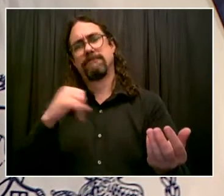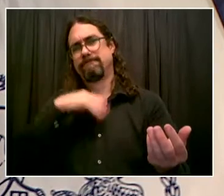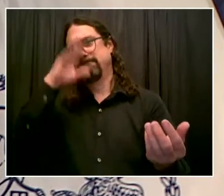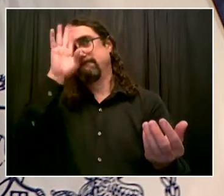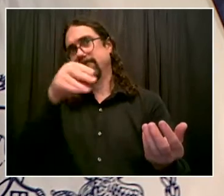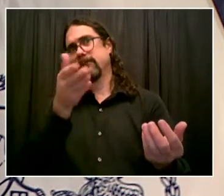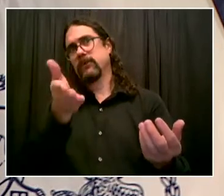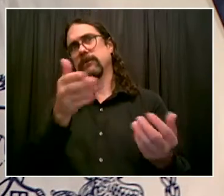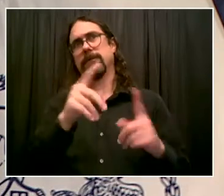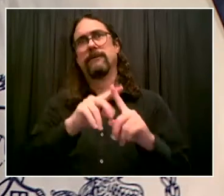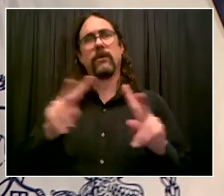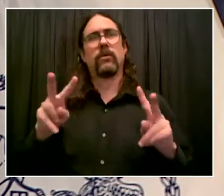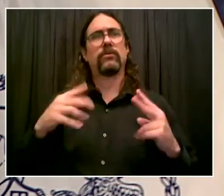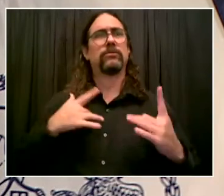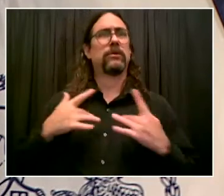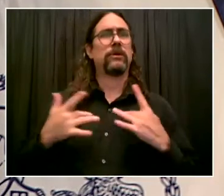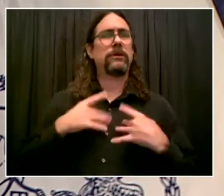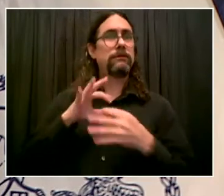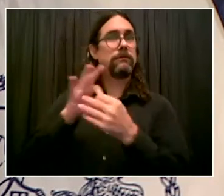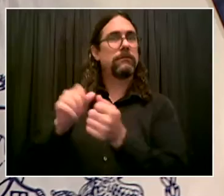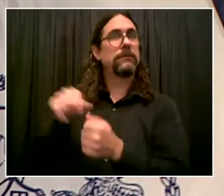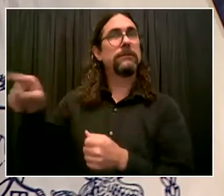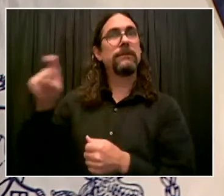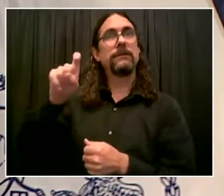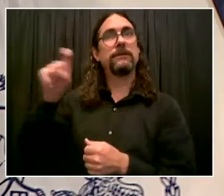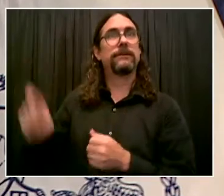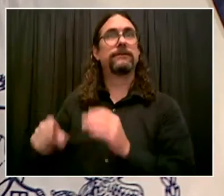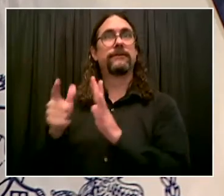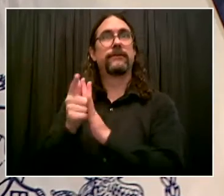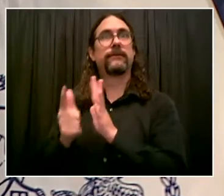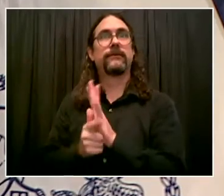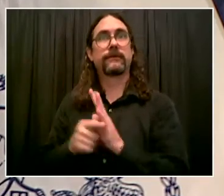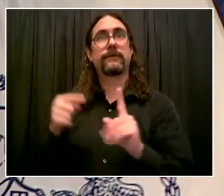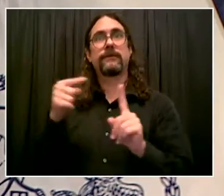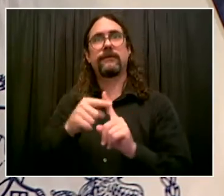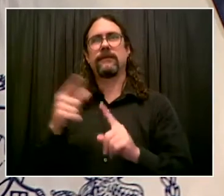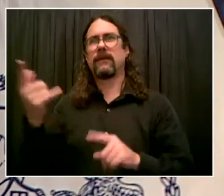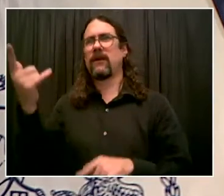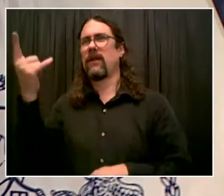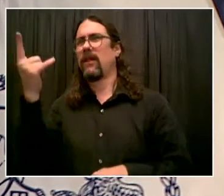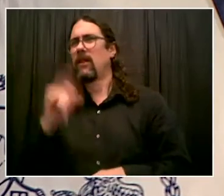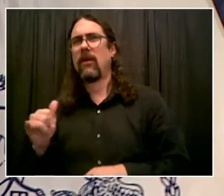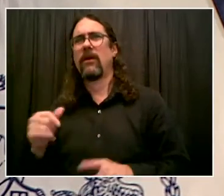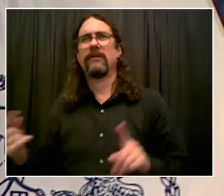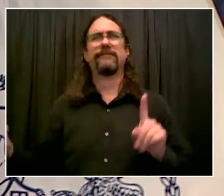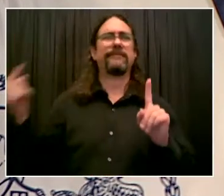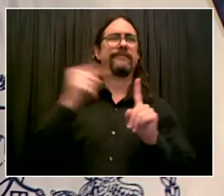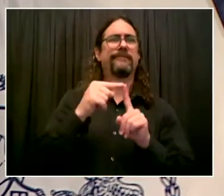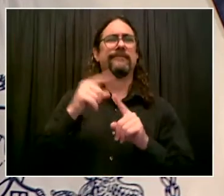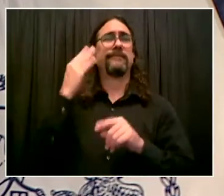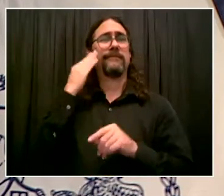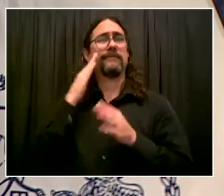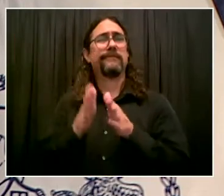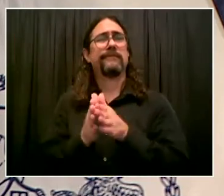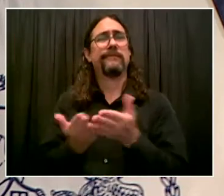TROUBLING WHEN YOU TALK ABOUT THE ELEMENTS OF THIS TEXAS LAW. OUY COULD'VE